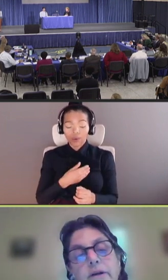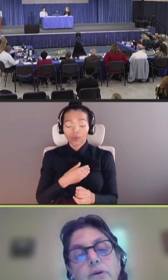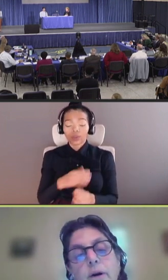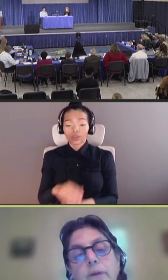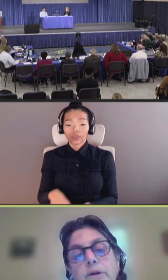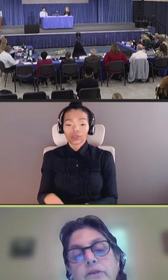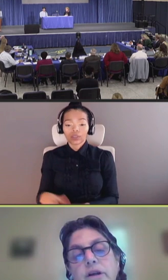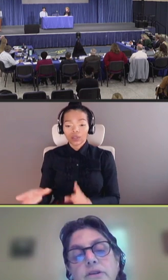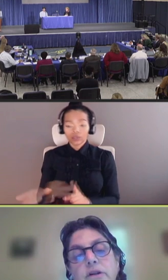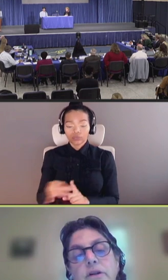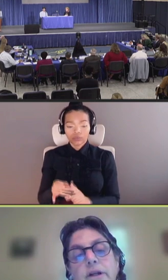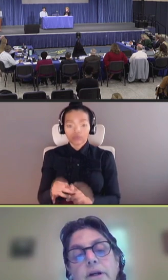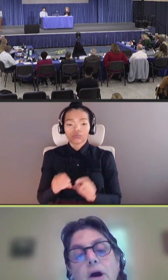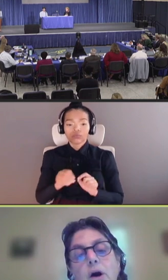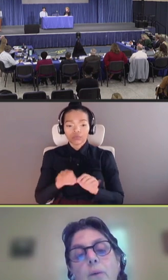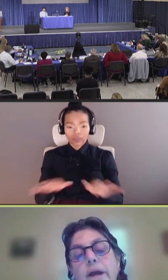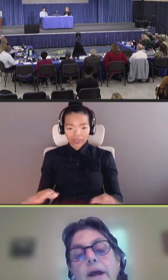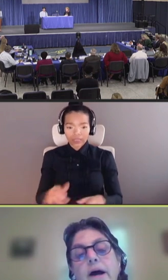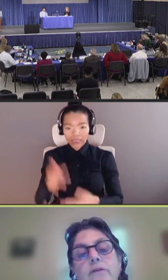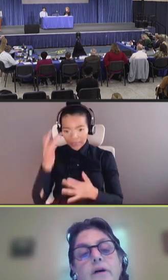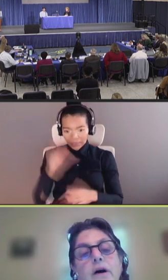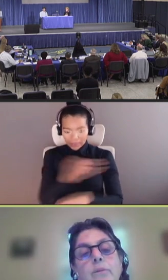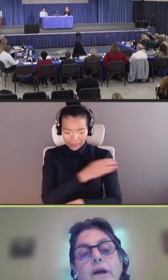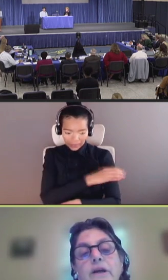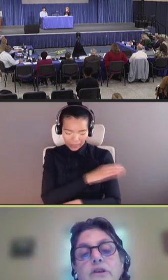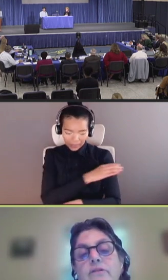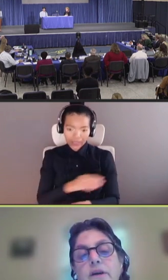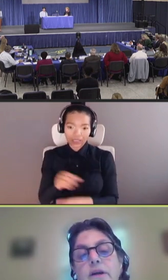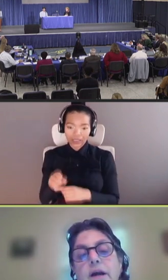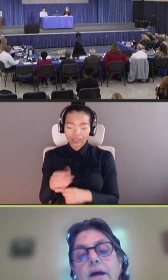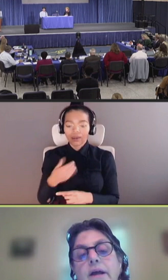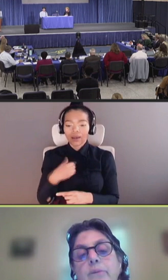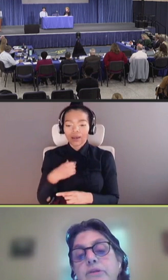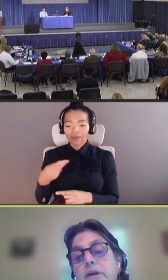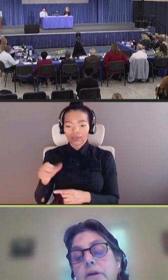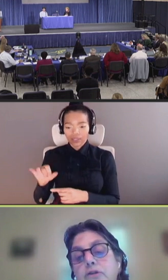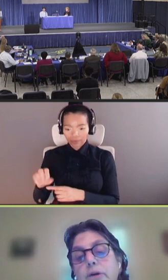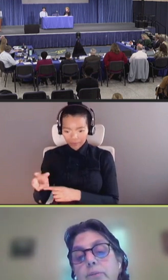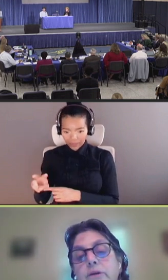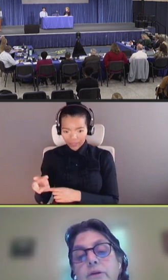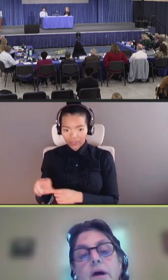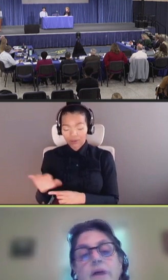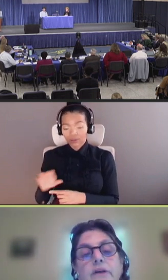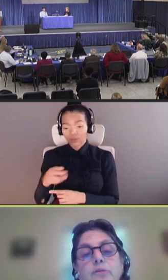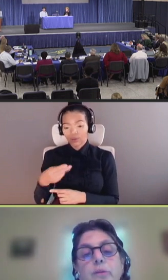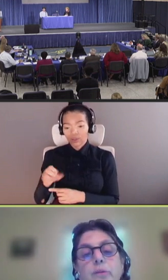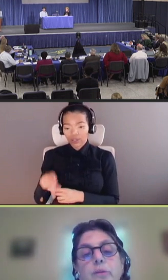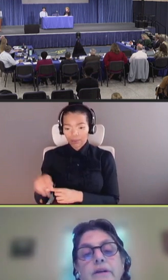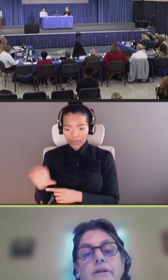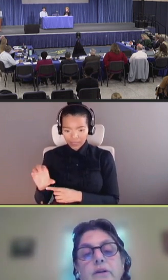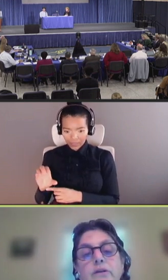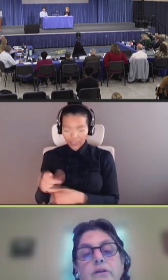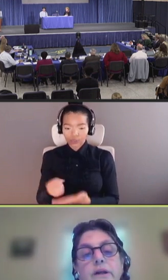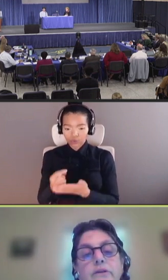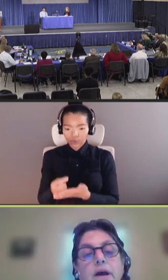Immunization Clinic -- we have HIV and hep C treatment that is provided in those clinics. And